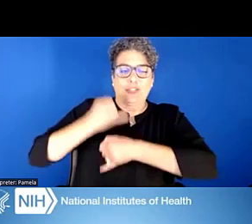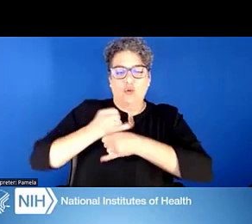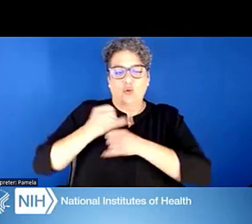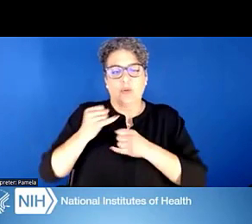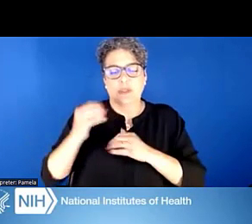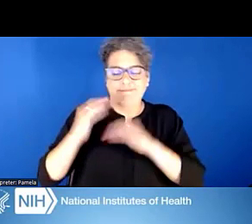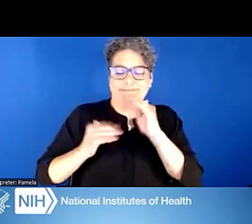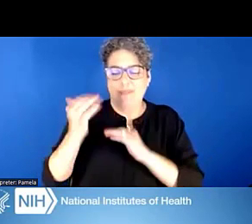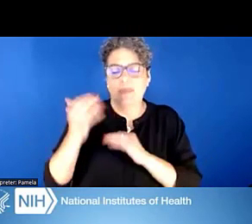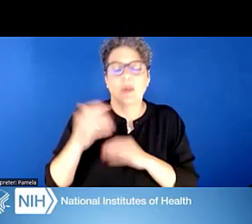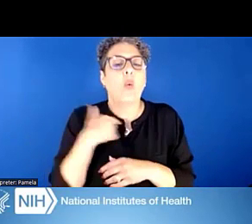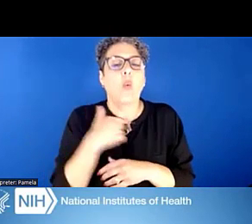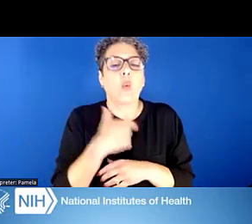so we're both in this together.